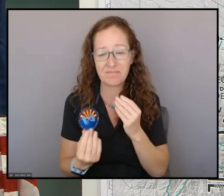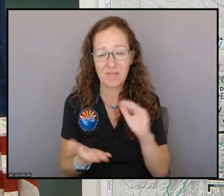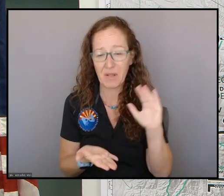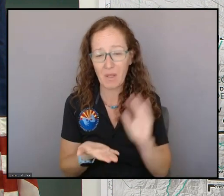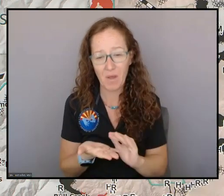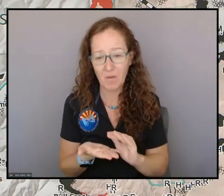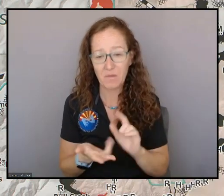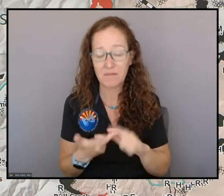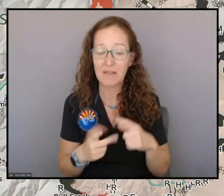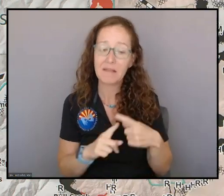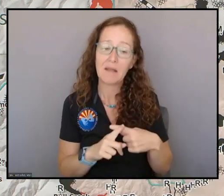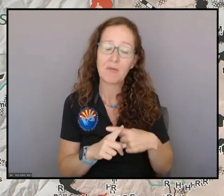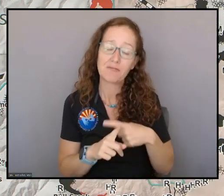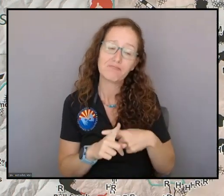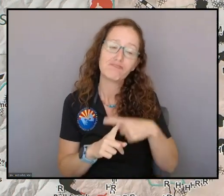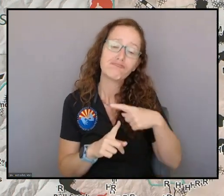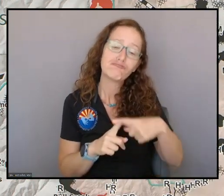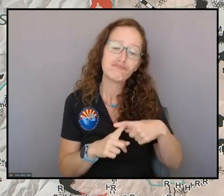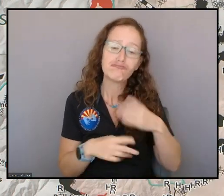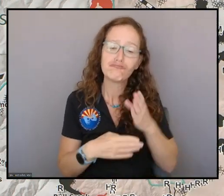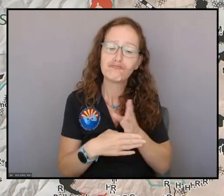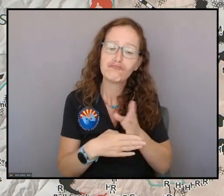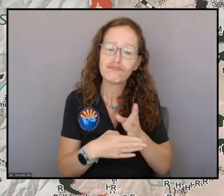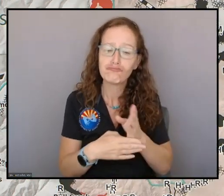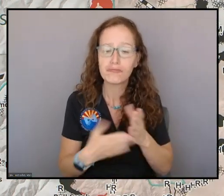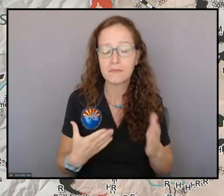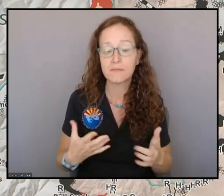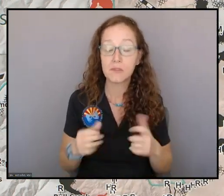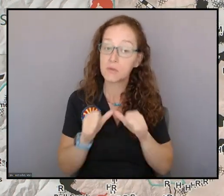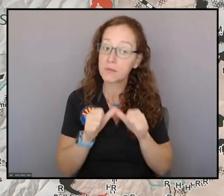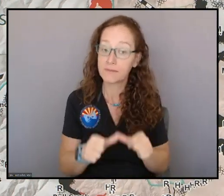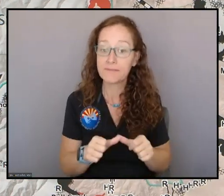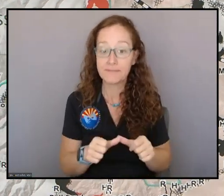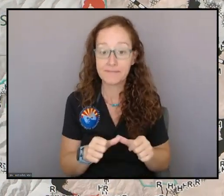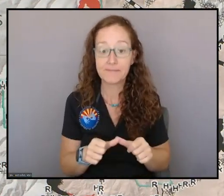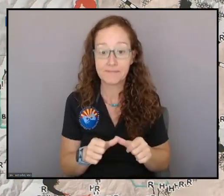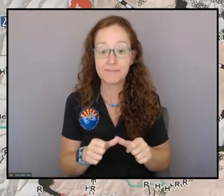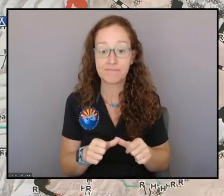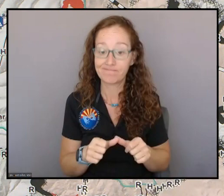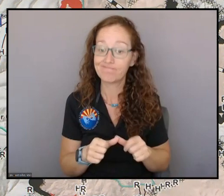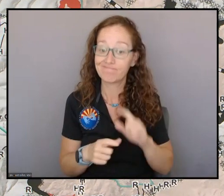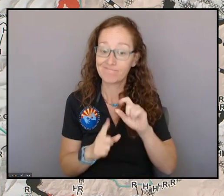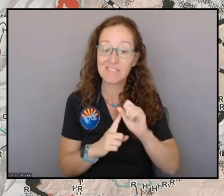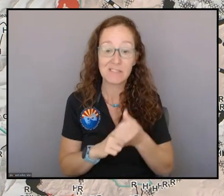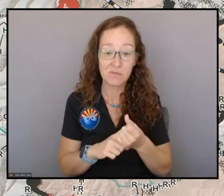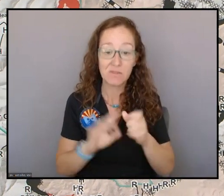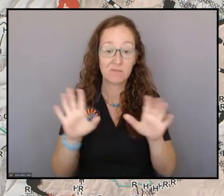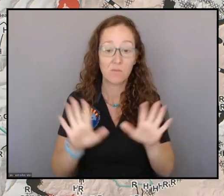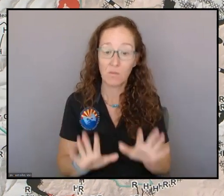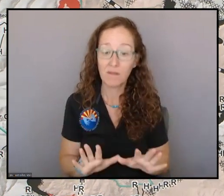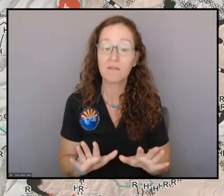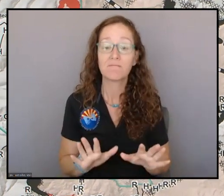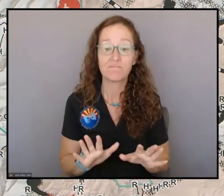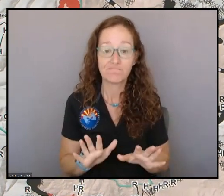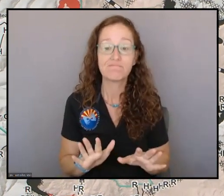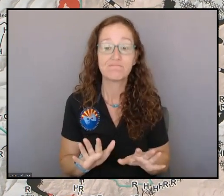continue to have conditions that will foster and allow for